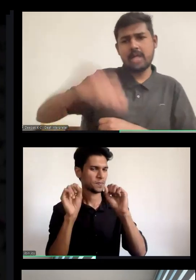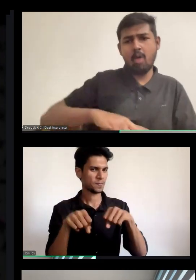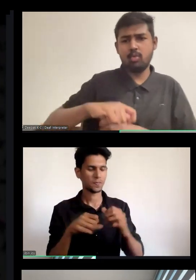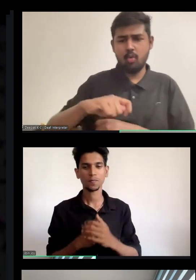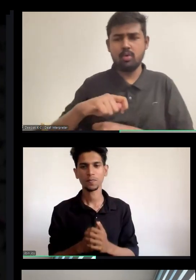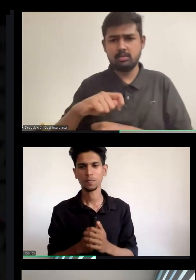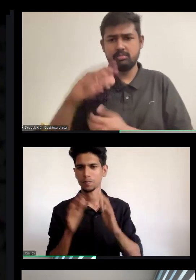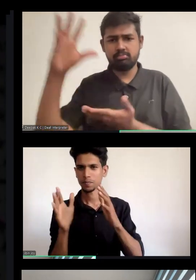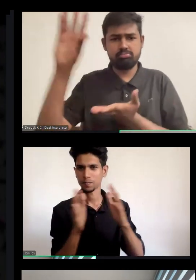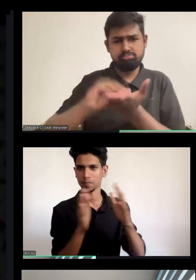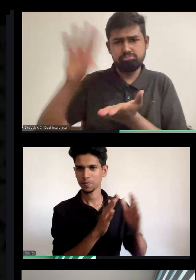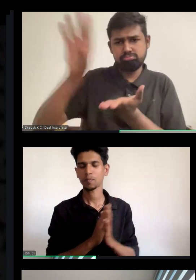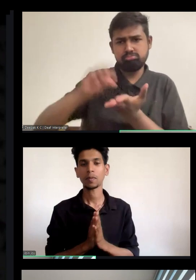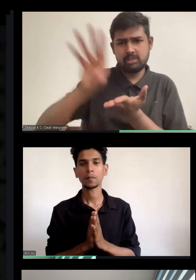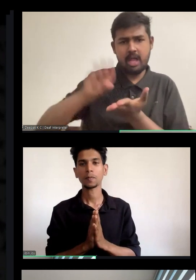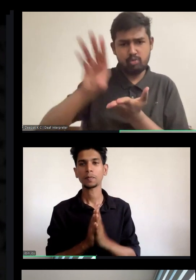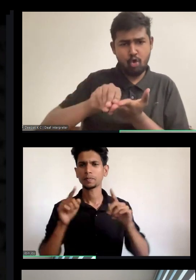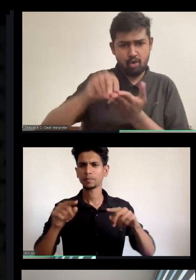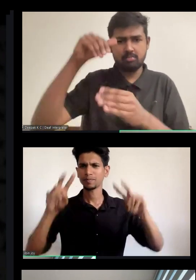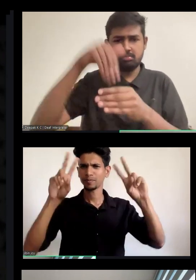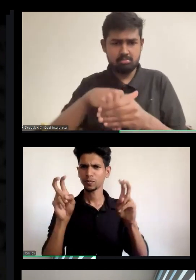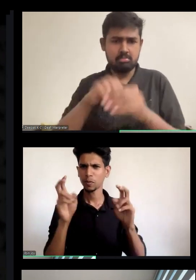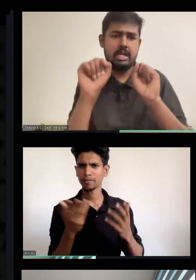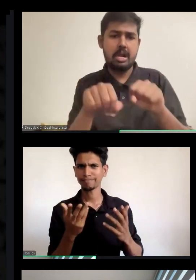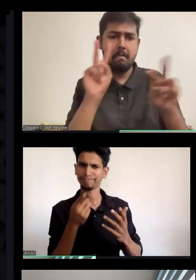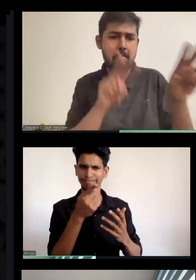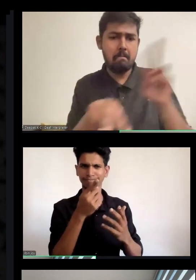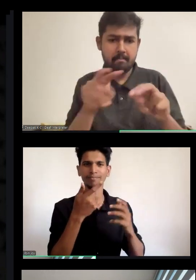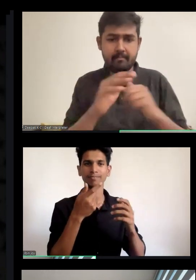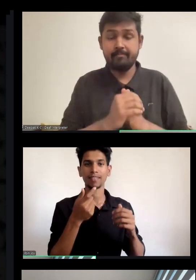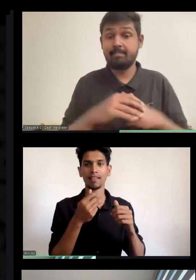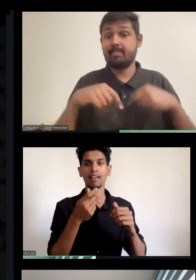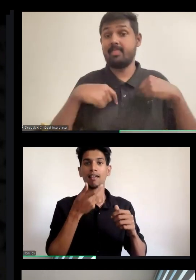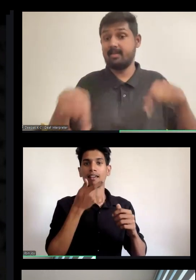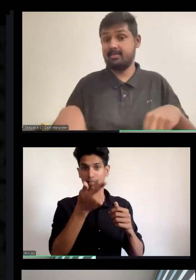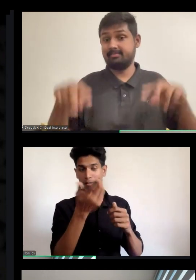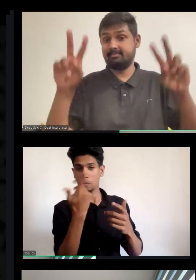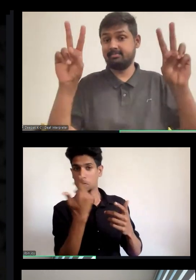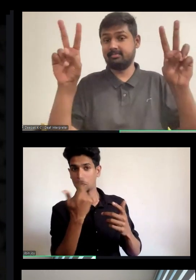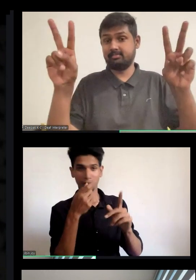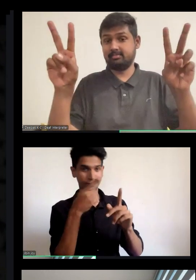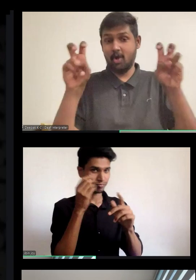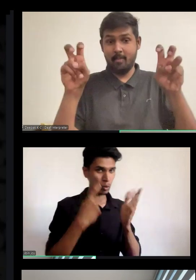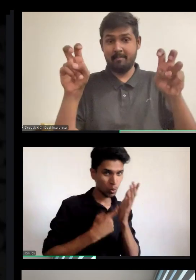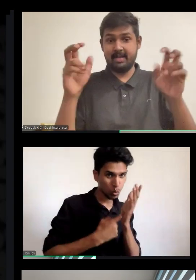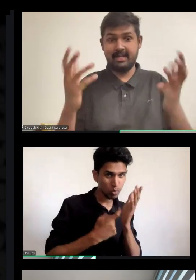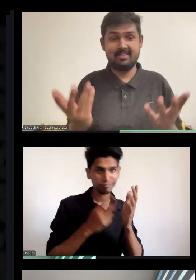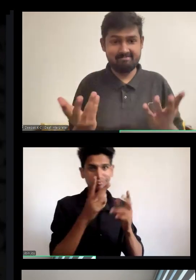From compliance to competitive advantage, shift up accessibility to promote effective accessibility governance.